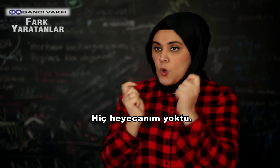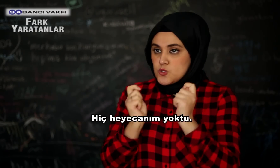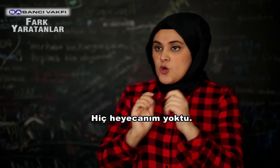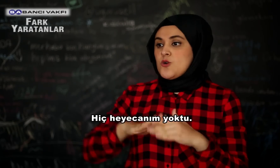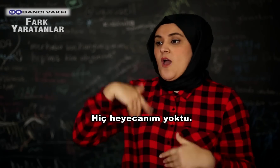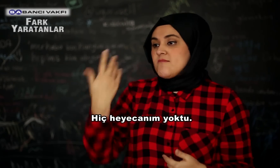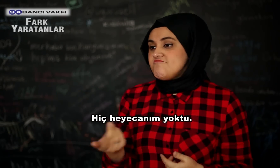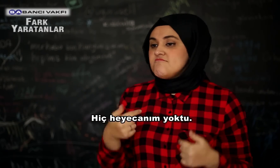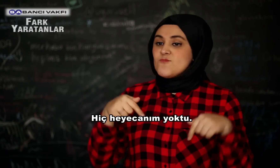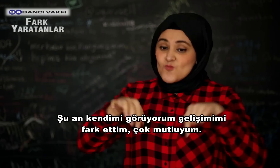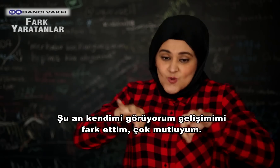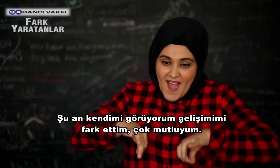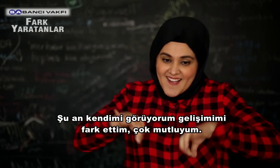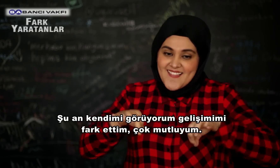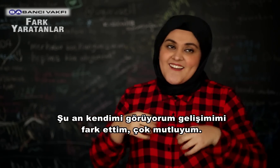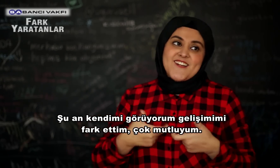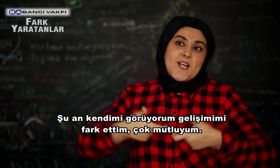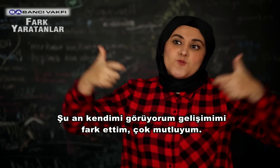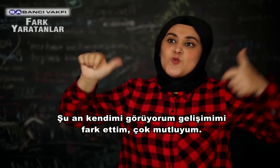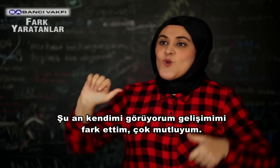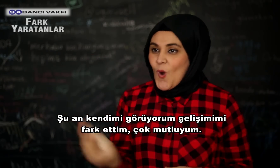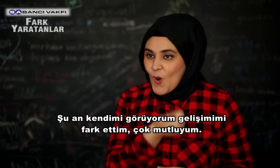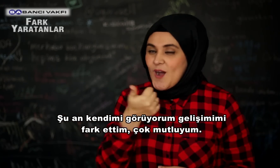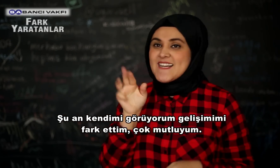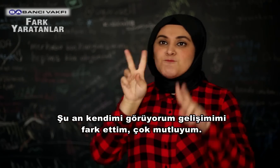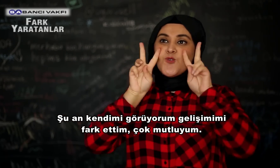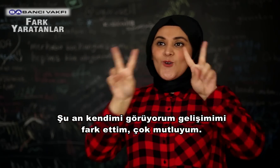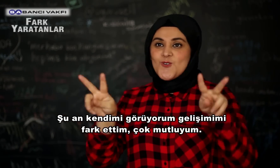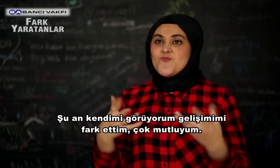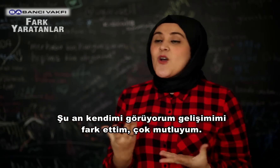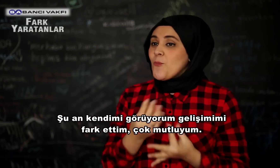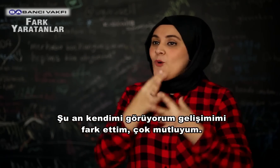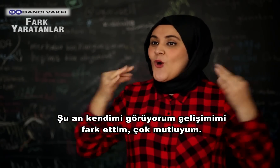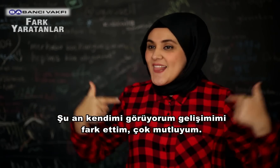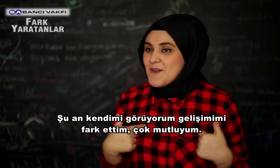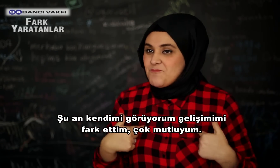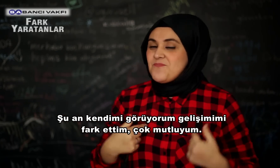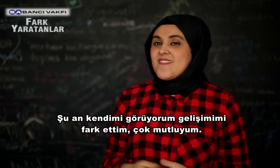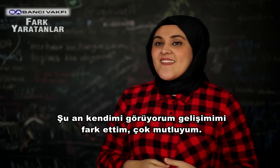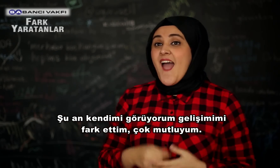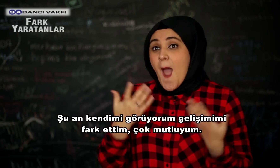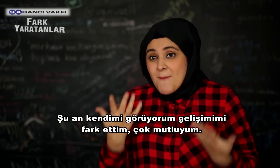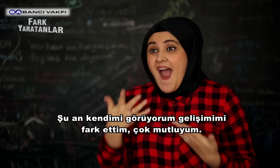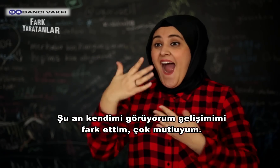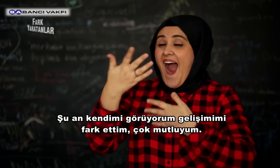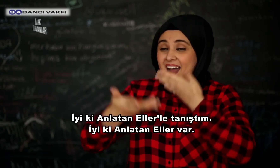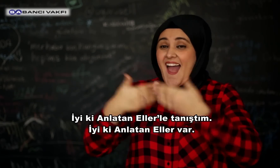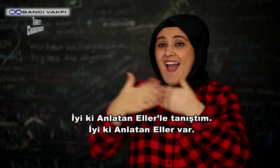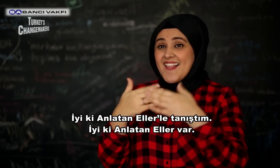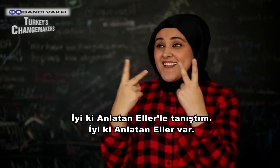I lost all my motivation to learn. Now I see myself, I realize how I developed and I am very happy with it.